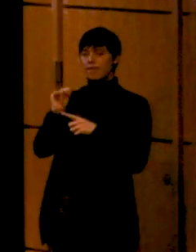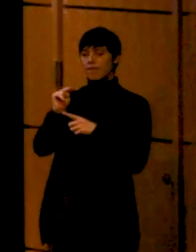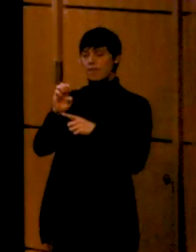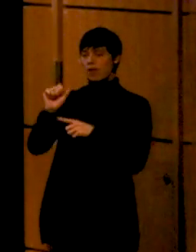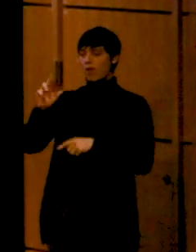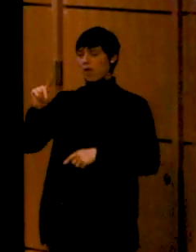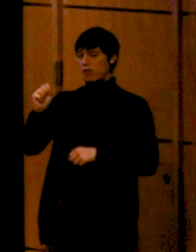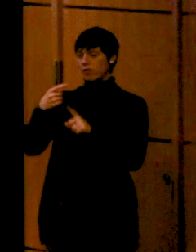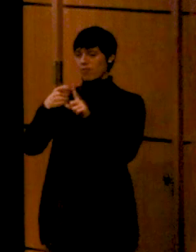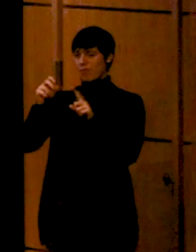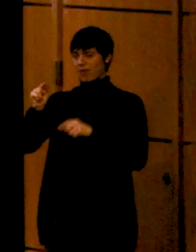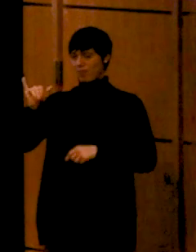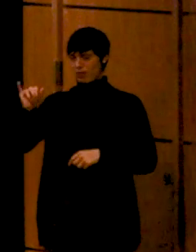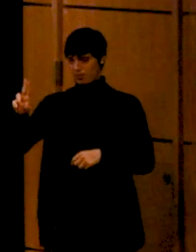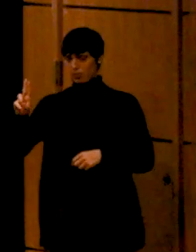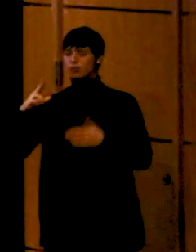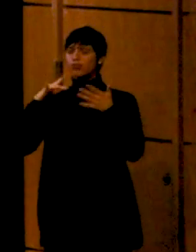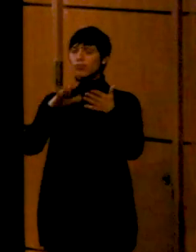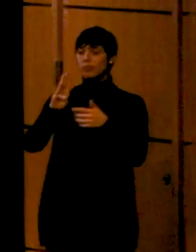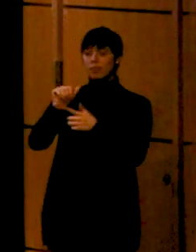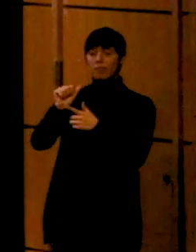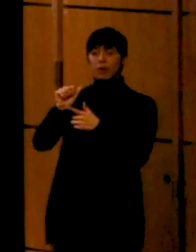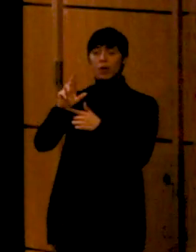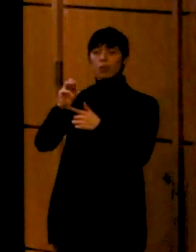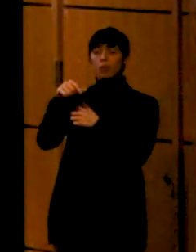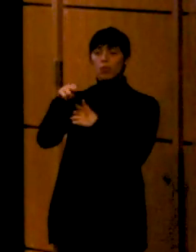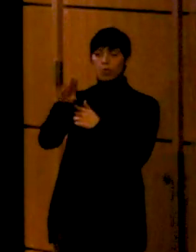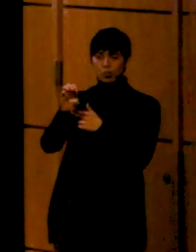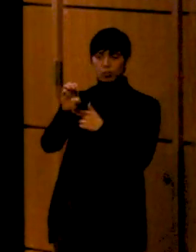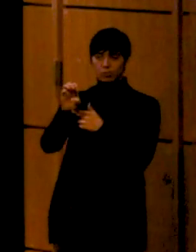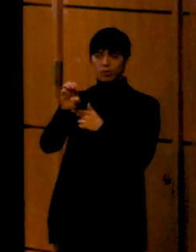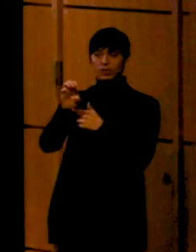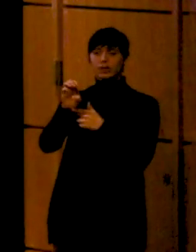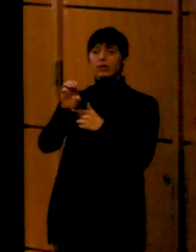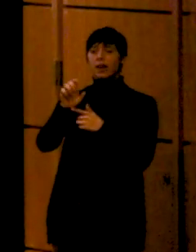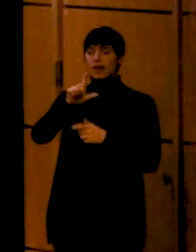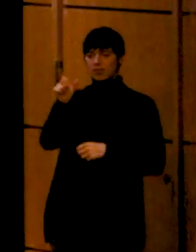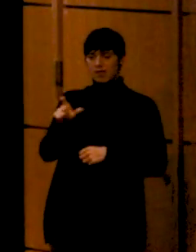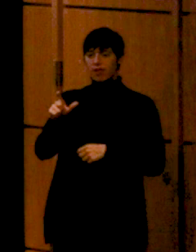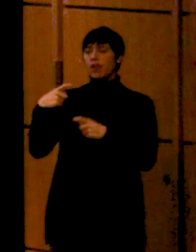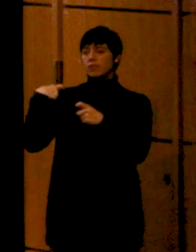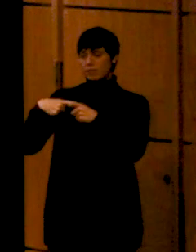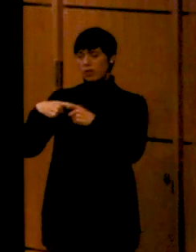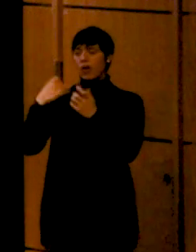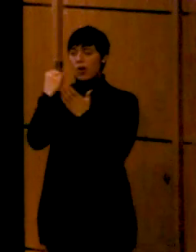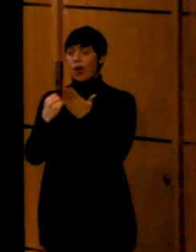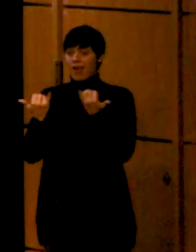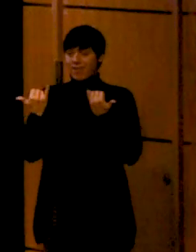periods, and is now do I dare say, the foremost authority on volcanoes in art.